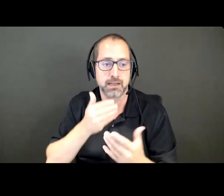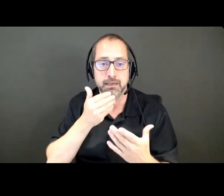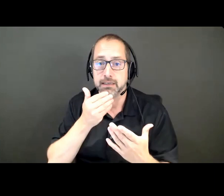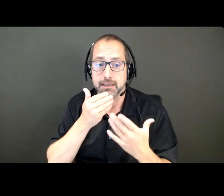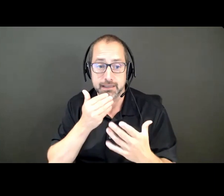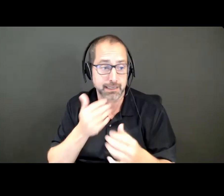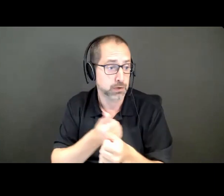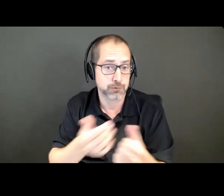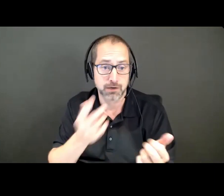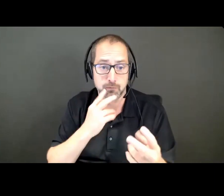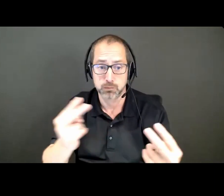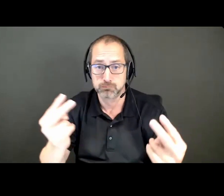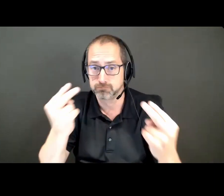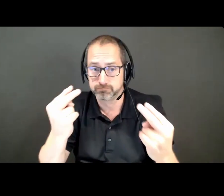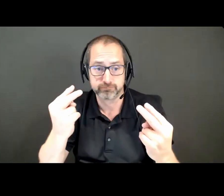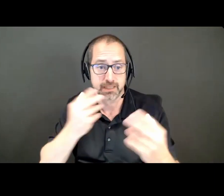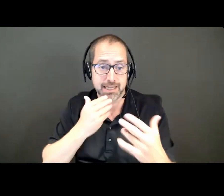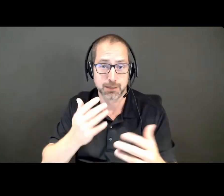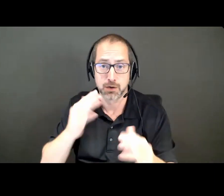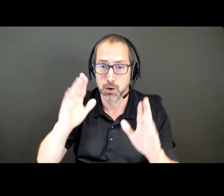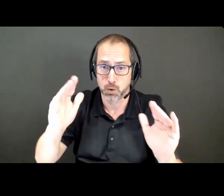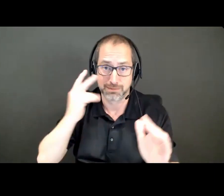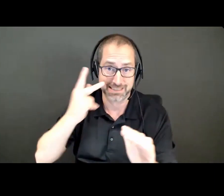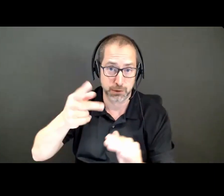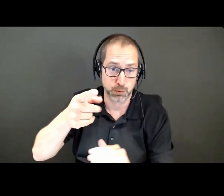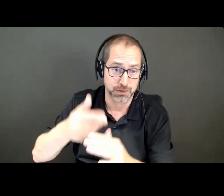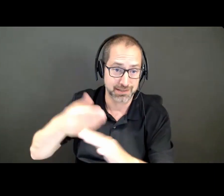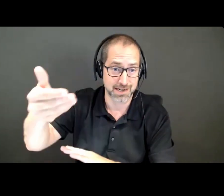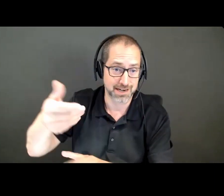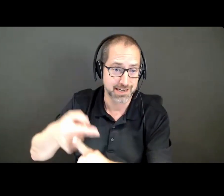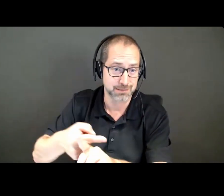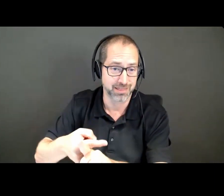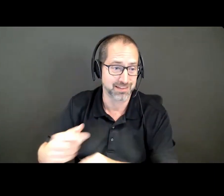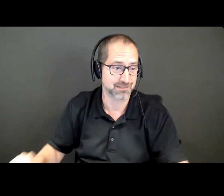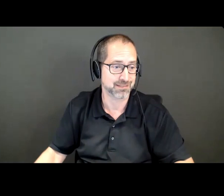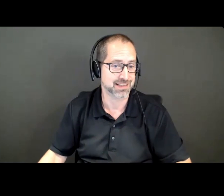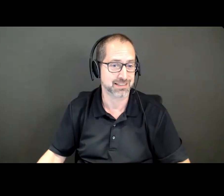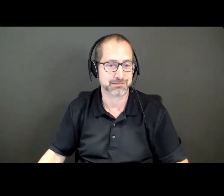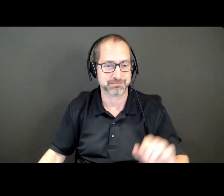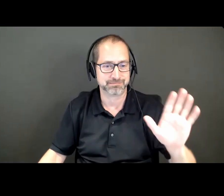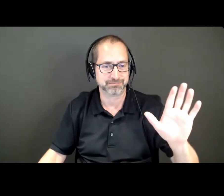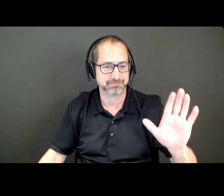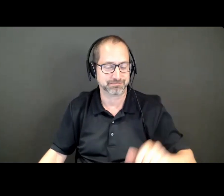and I hope to see you all next month. >> DR. EVELYN KISSI: